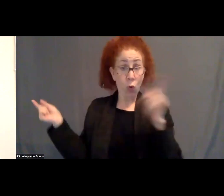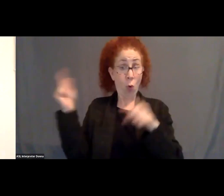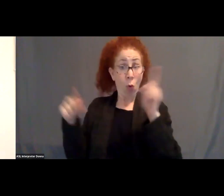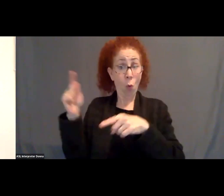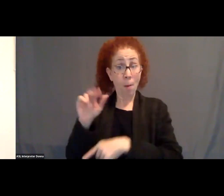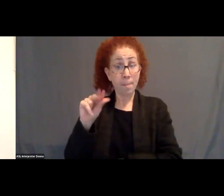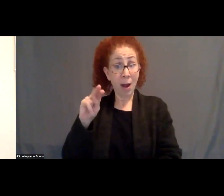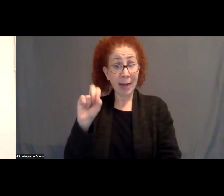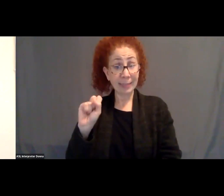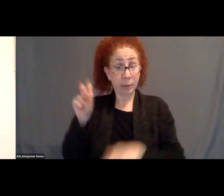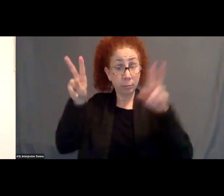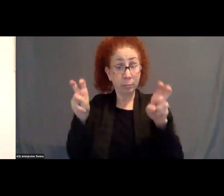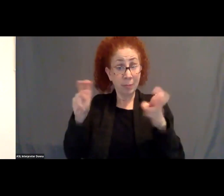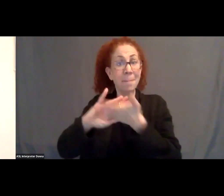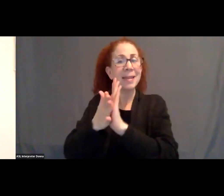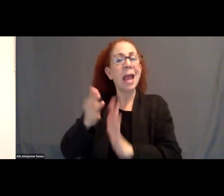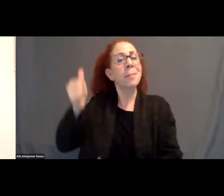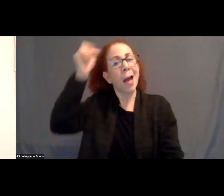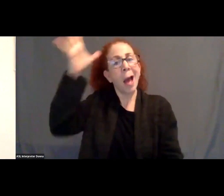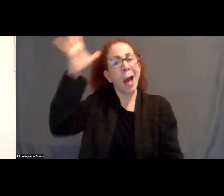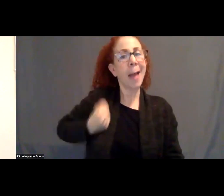became a masculine rite of passage